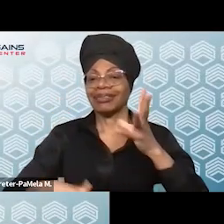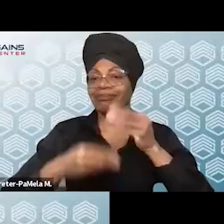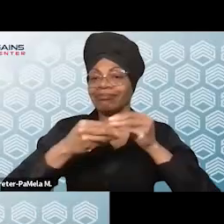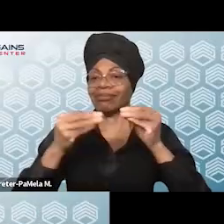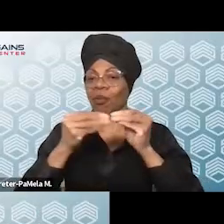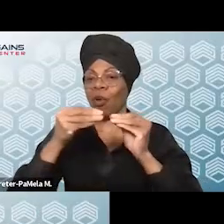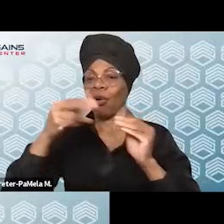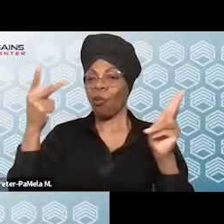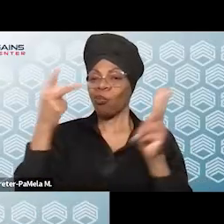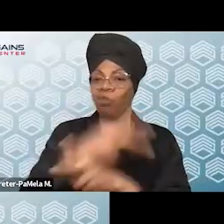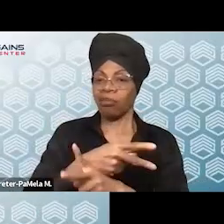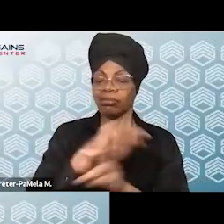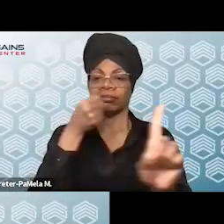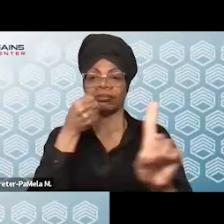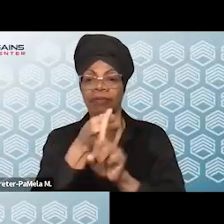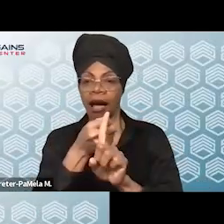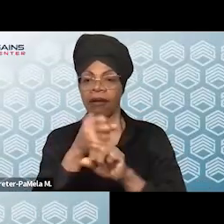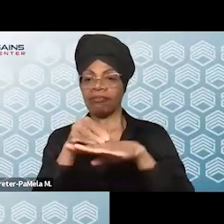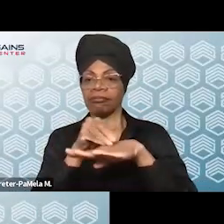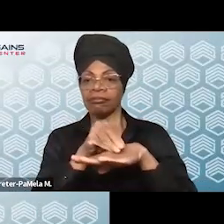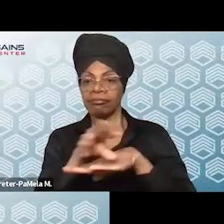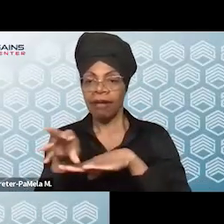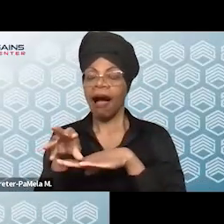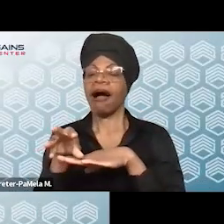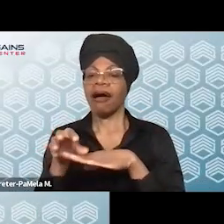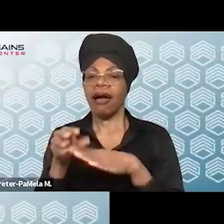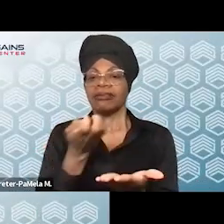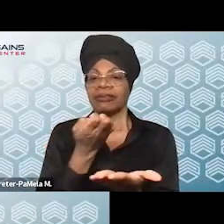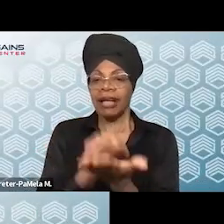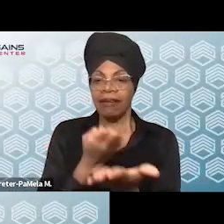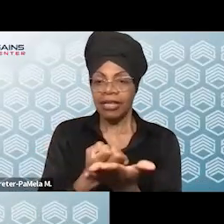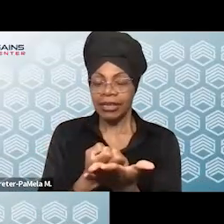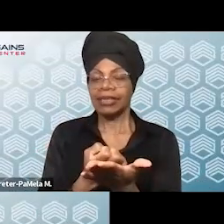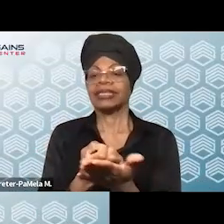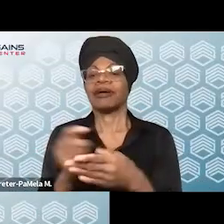impacting the effectiveness of evidence-based practices and interventions.